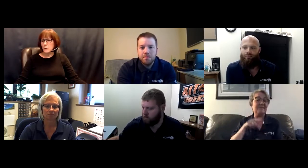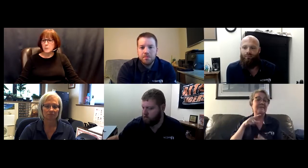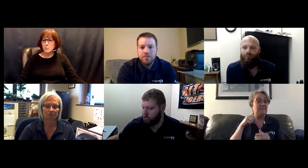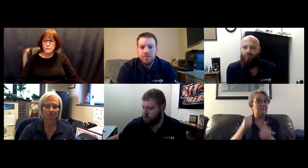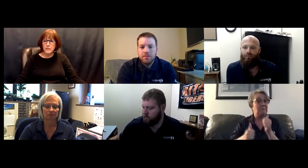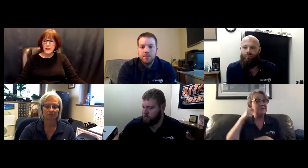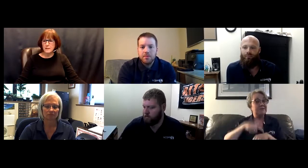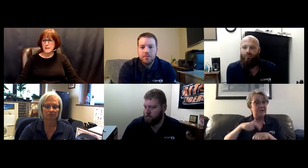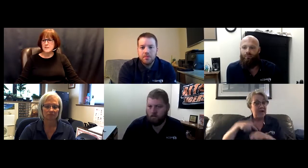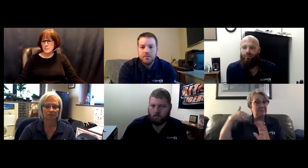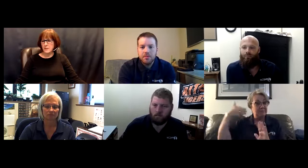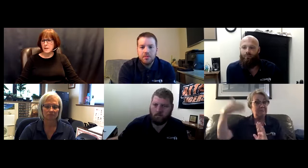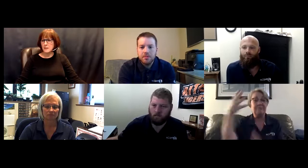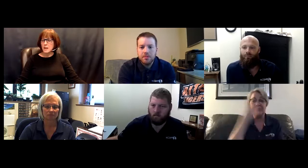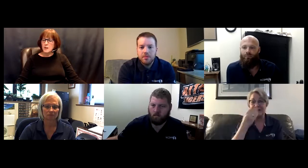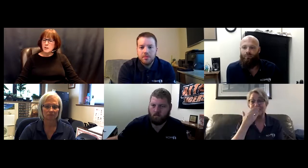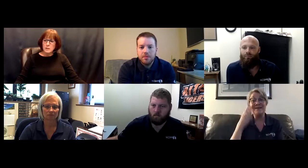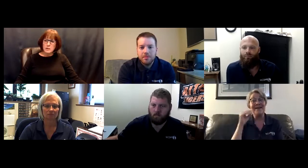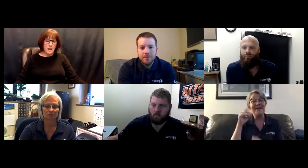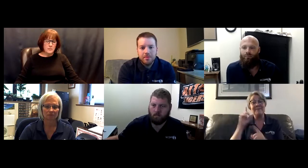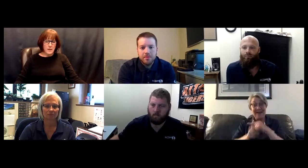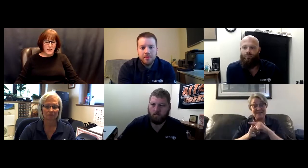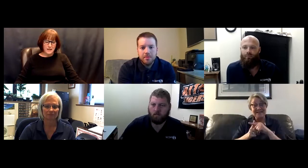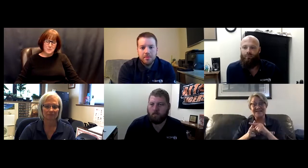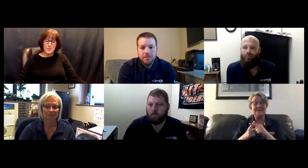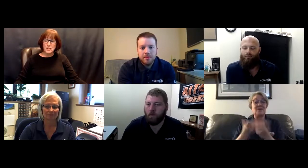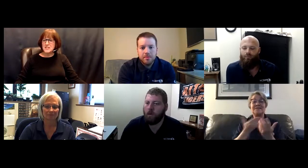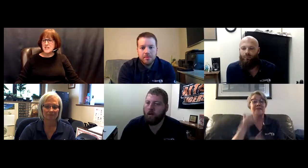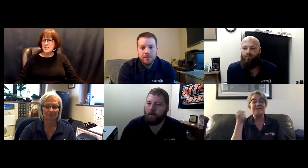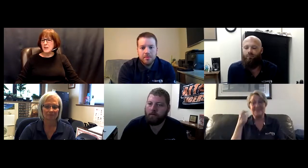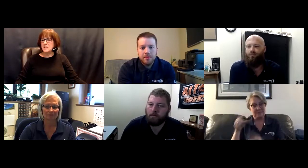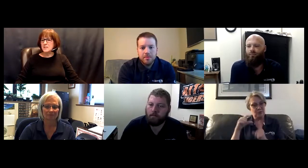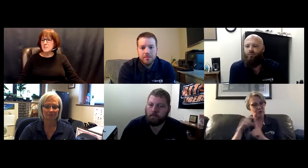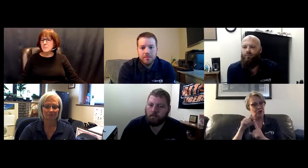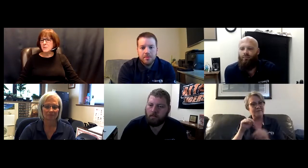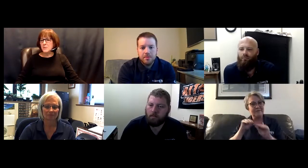approve that and accept that. I've got a pretty success rate but